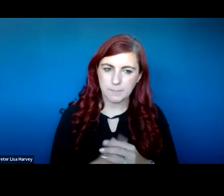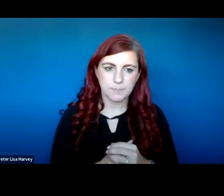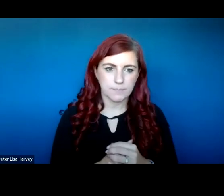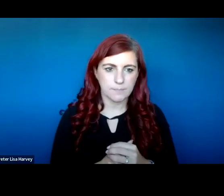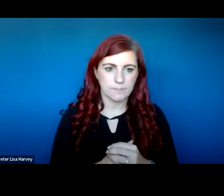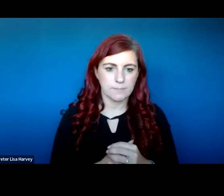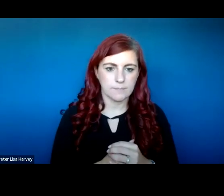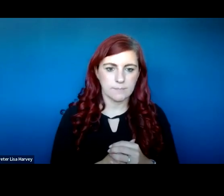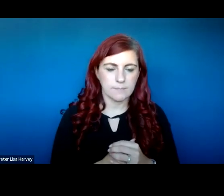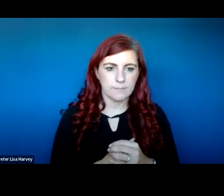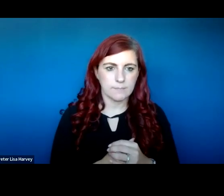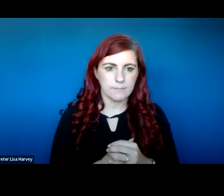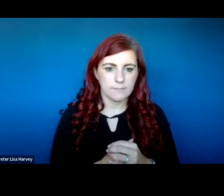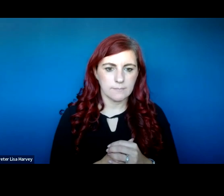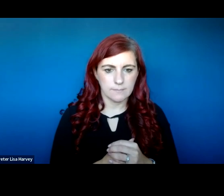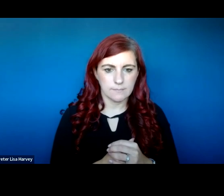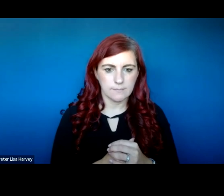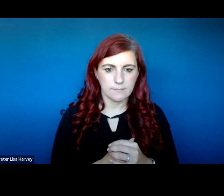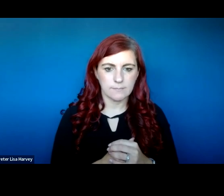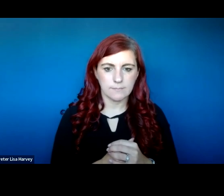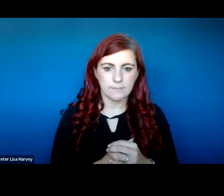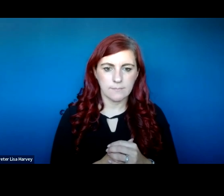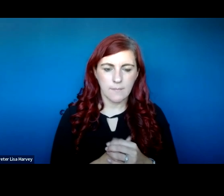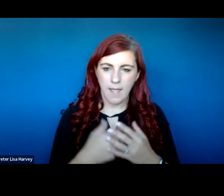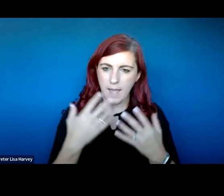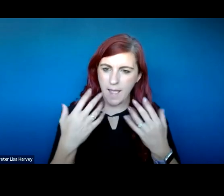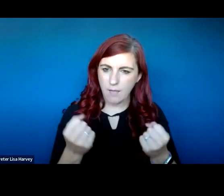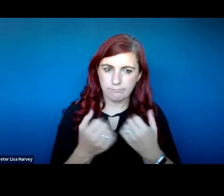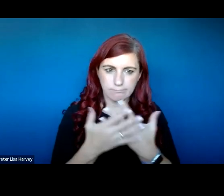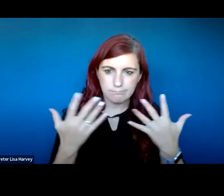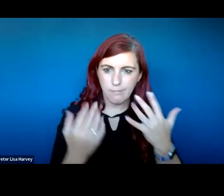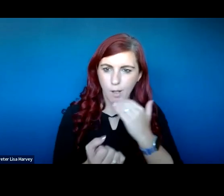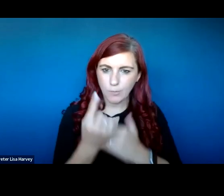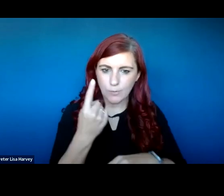And we can make more opportunities to make new friendships that will last forever.